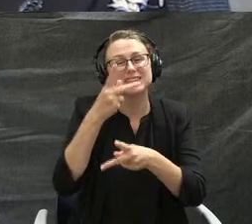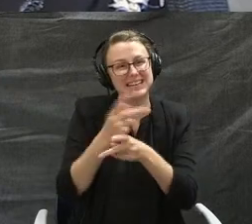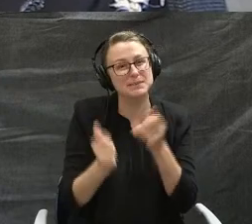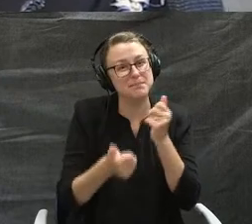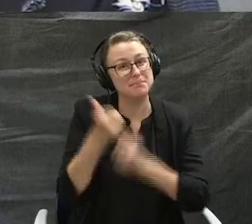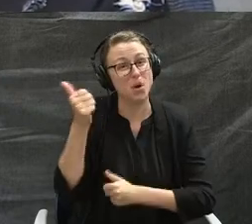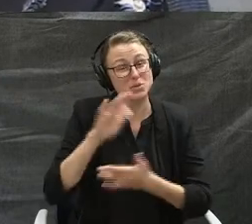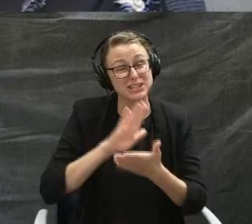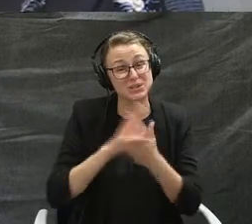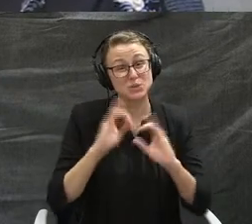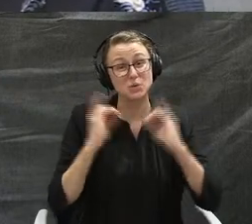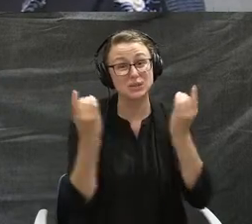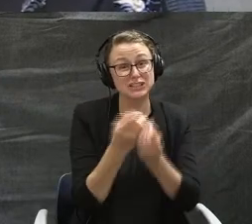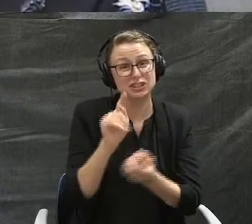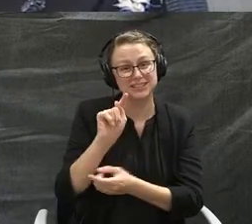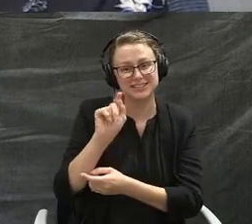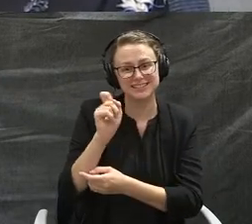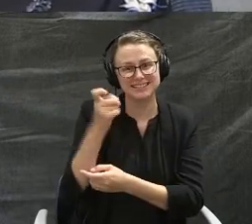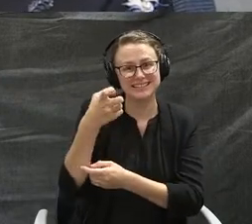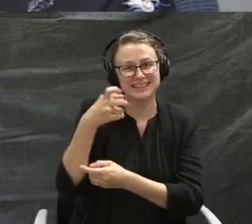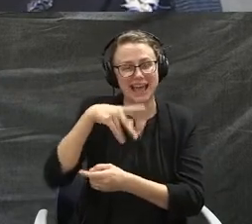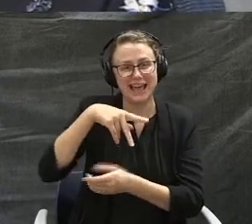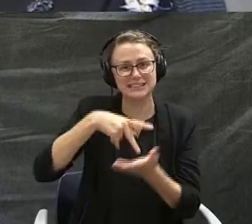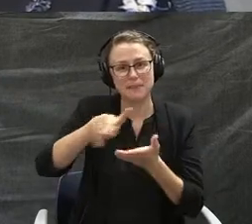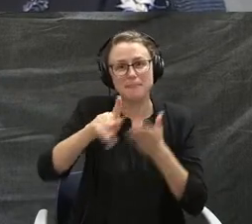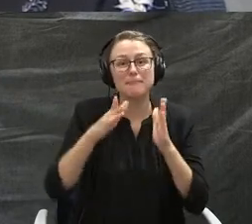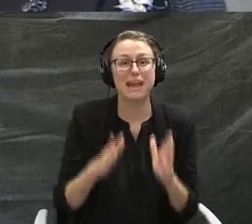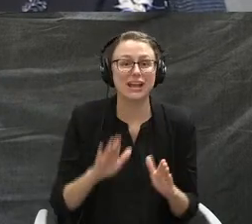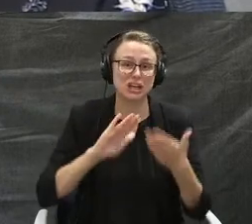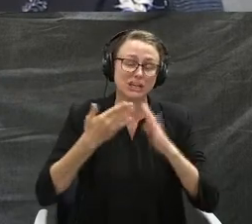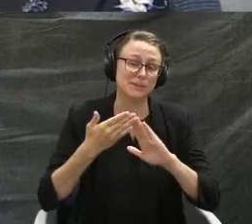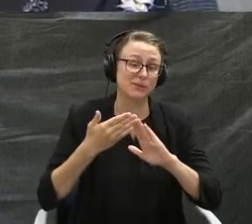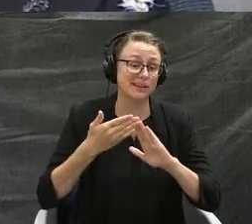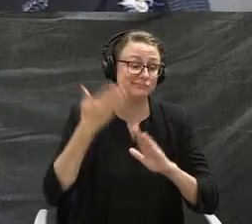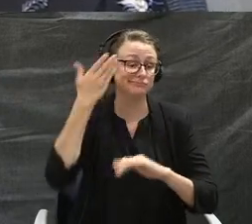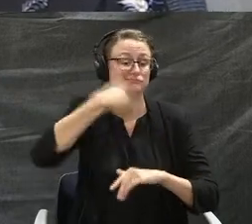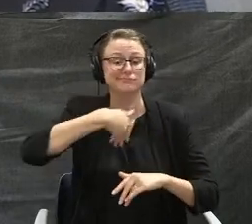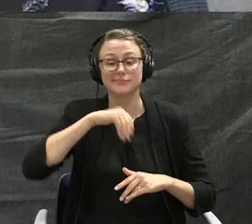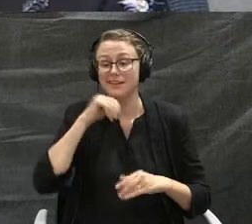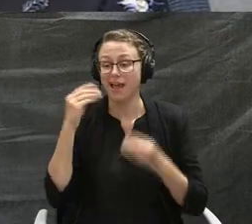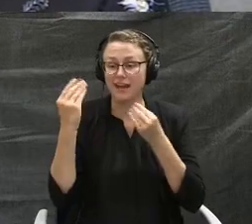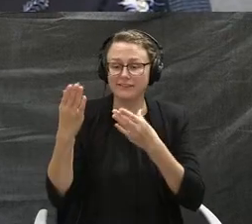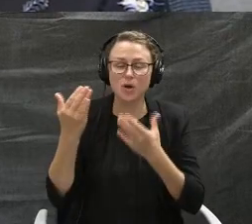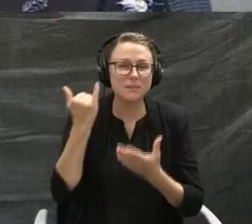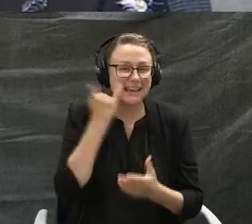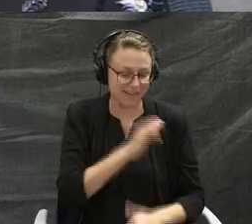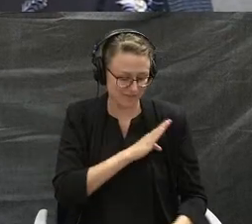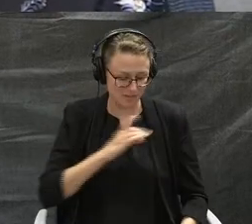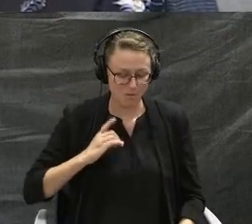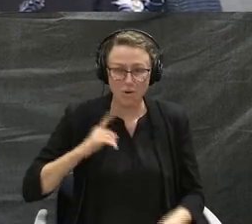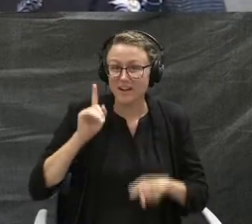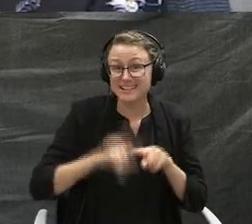the dark and uninformed. If the board can't properly inform the parties affected by a decision of this magnitude, then